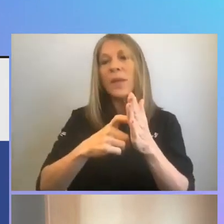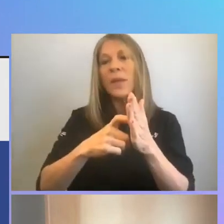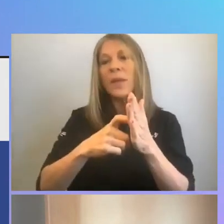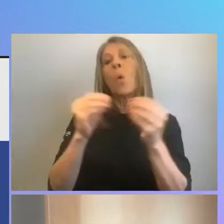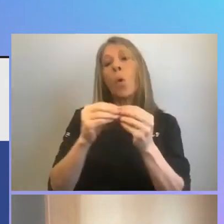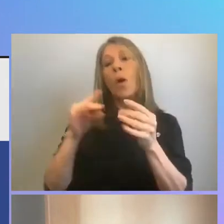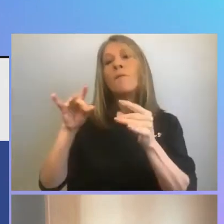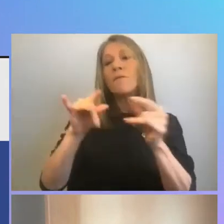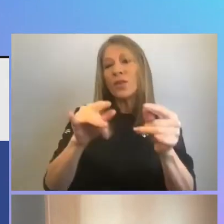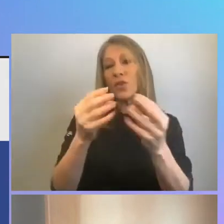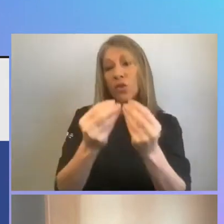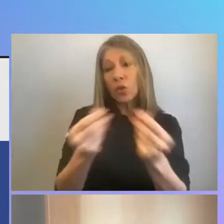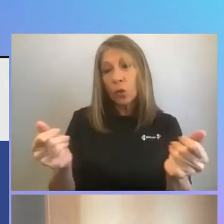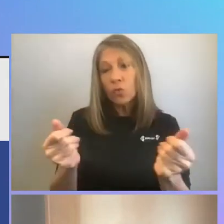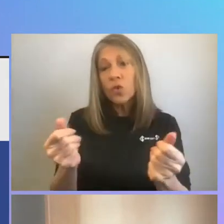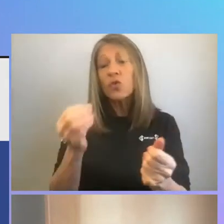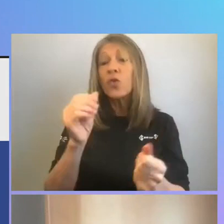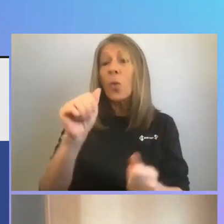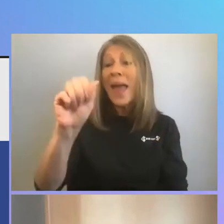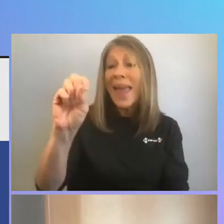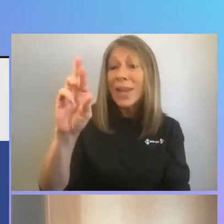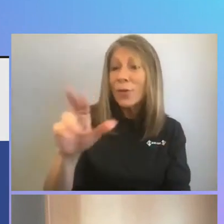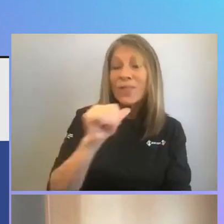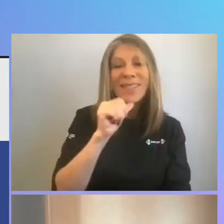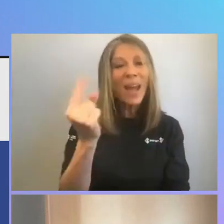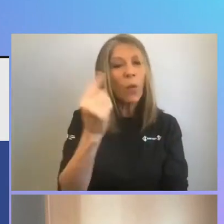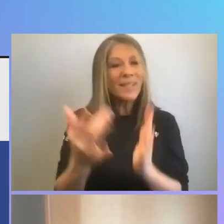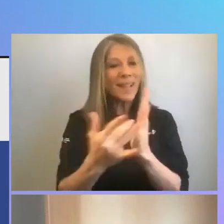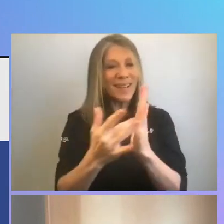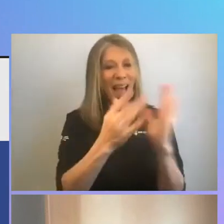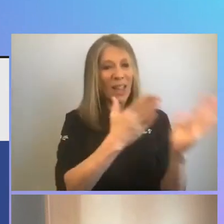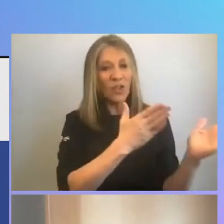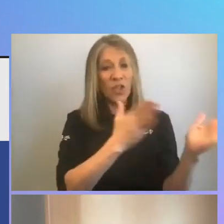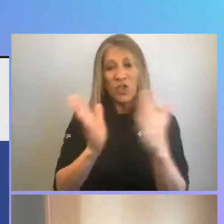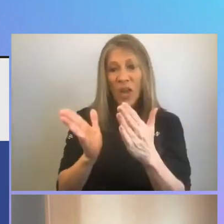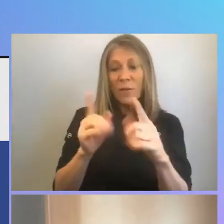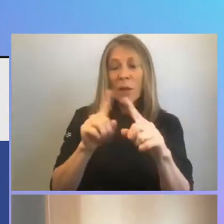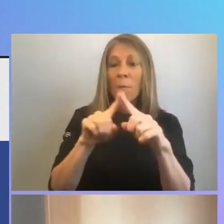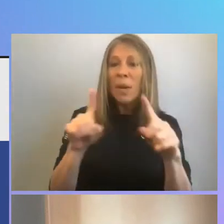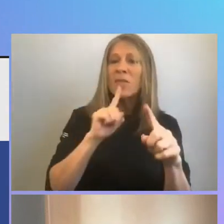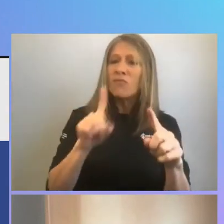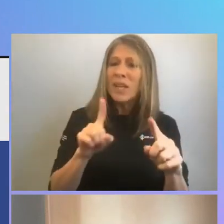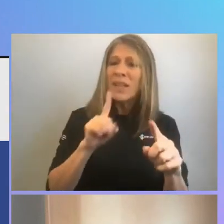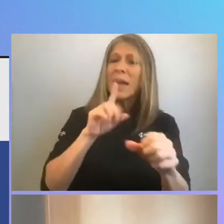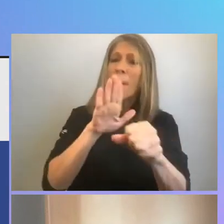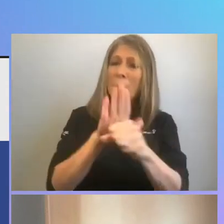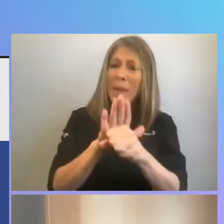So in essence, angular it's not just a technology shift. Um, you know, it's a commitment. It's our commitment to future